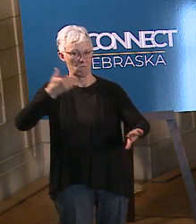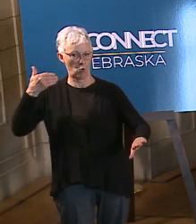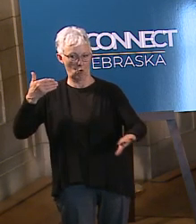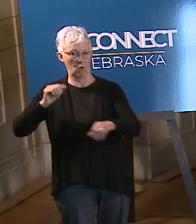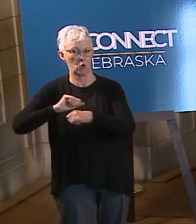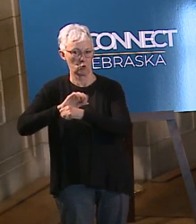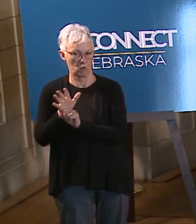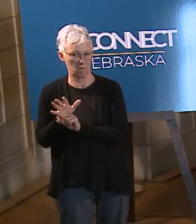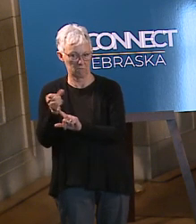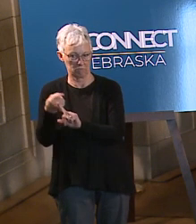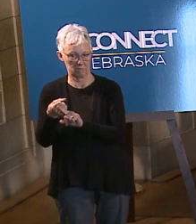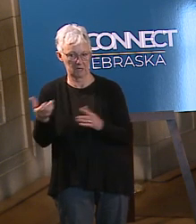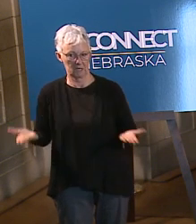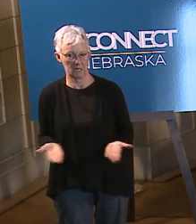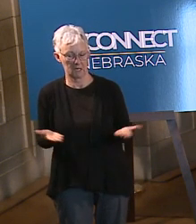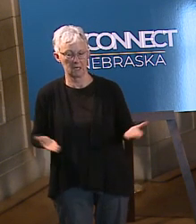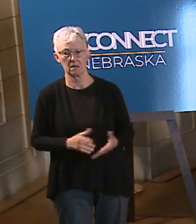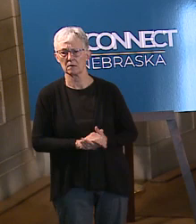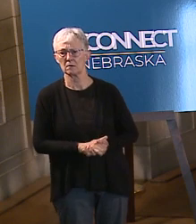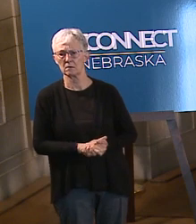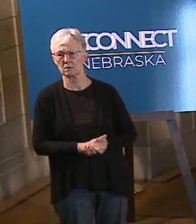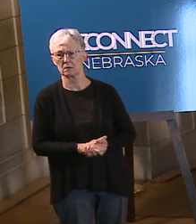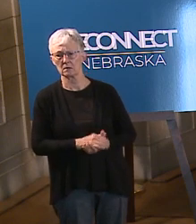RETURNING TO NORMAL.